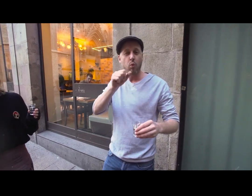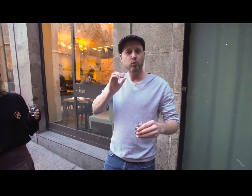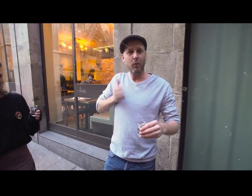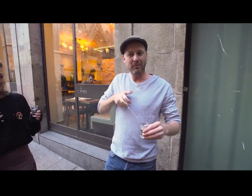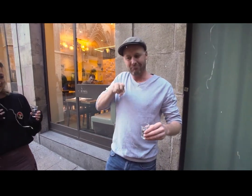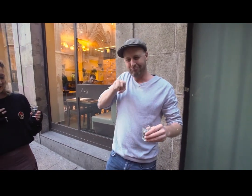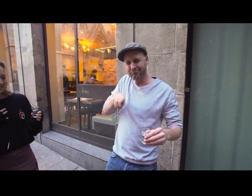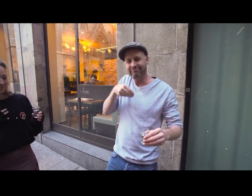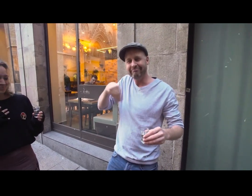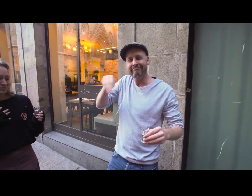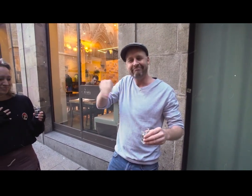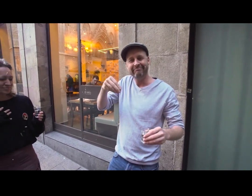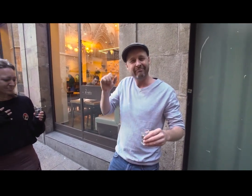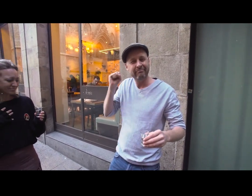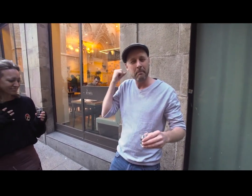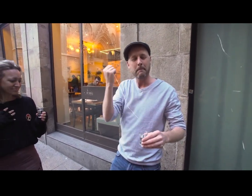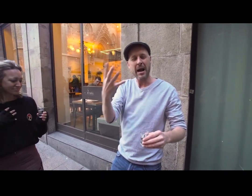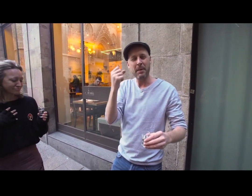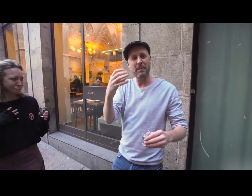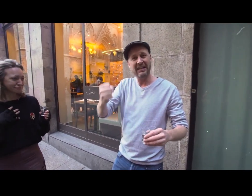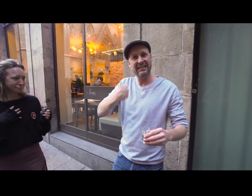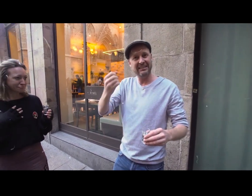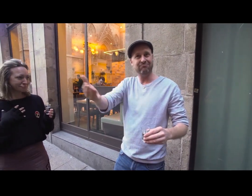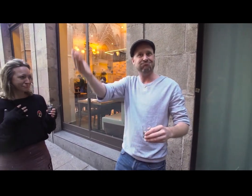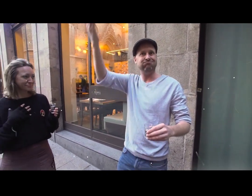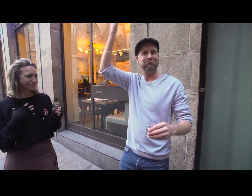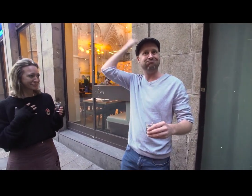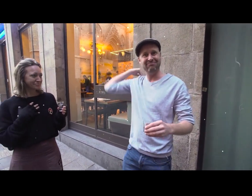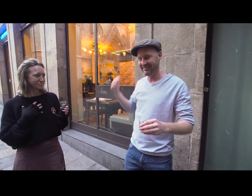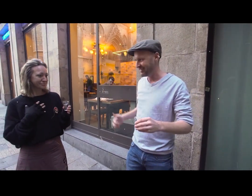The old lady sat here selling this for many and many years!